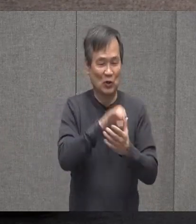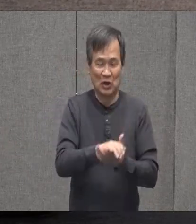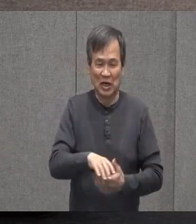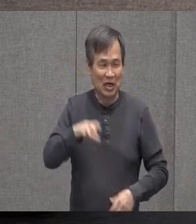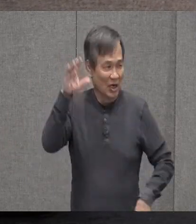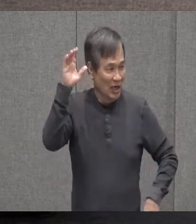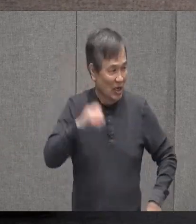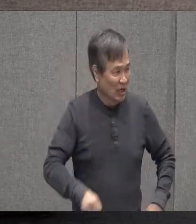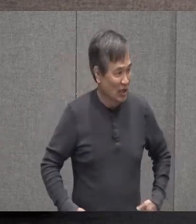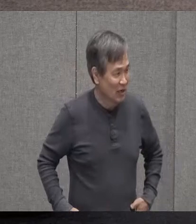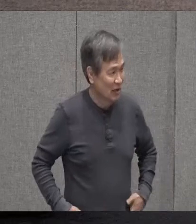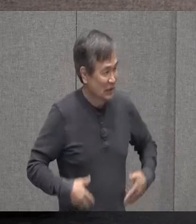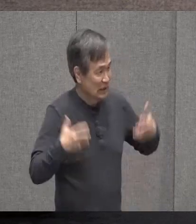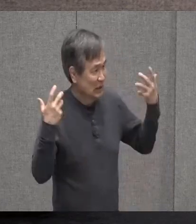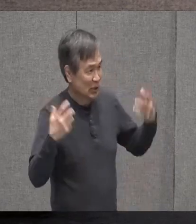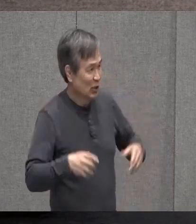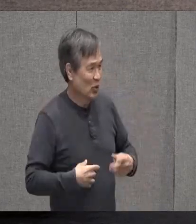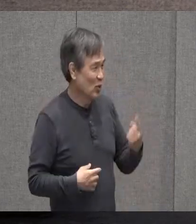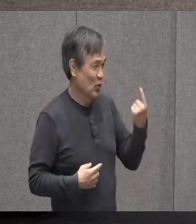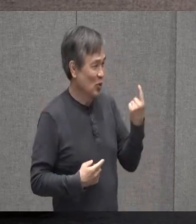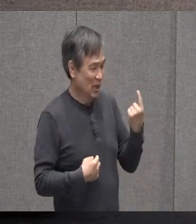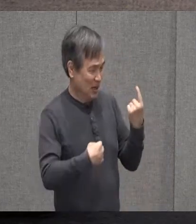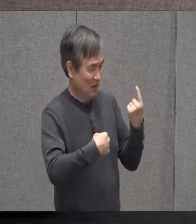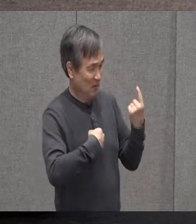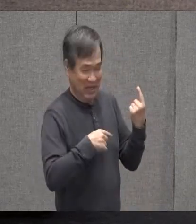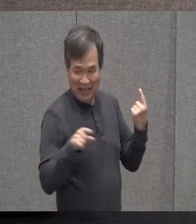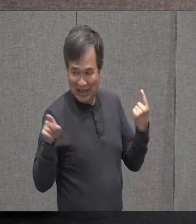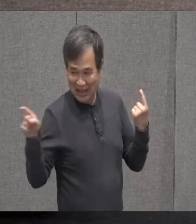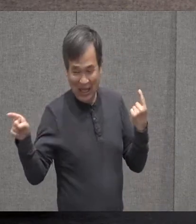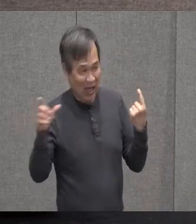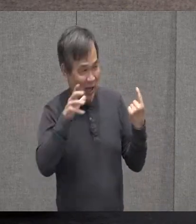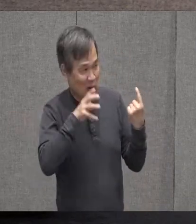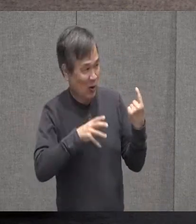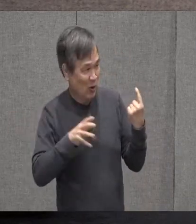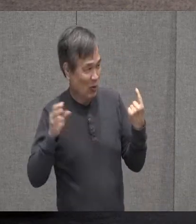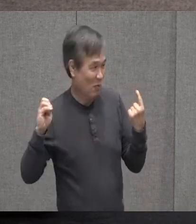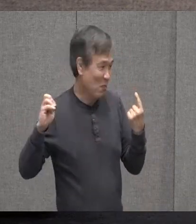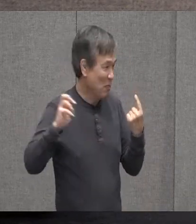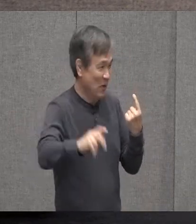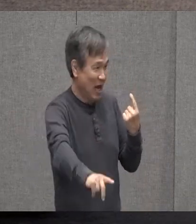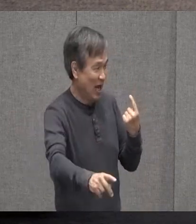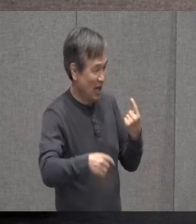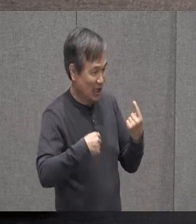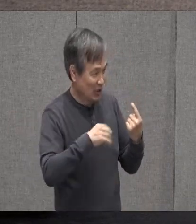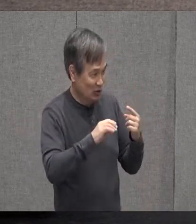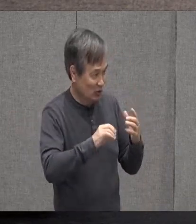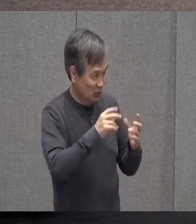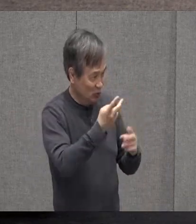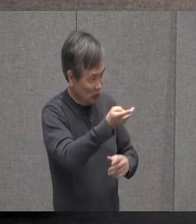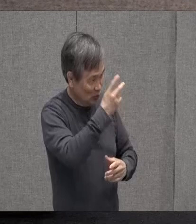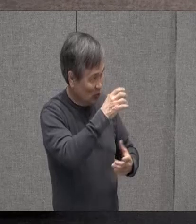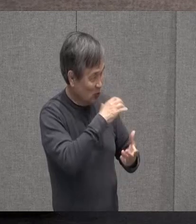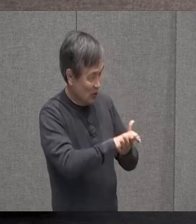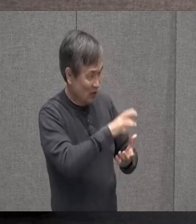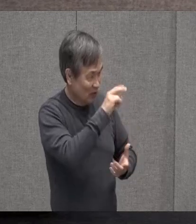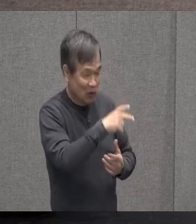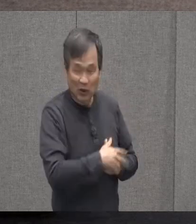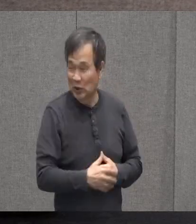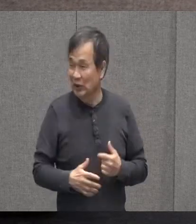"I am your one and only wife. "Put that woman back into the pot right now!" Mr. Haktak yelled, "No!